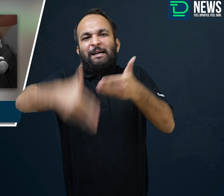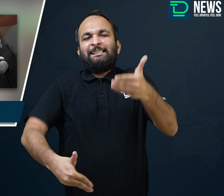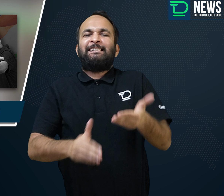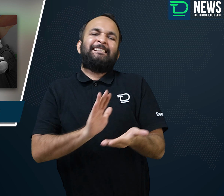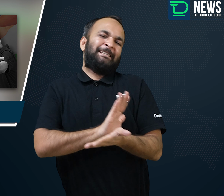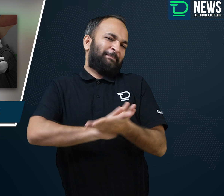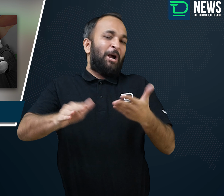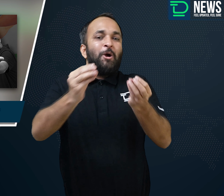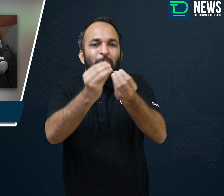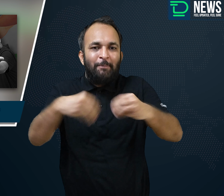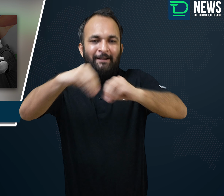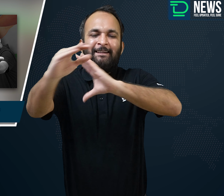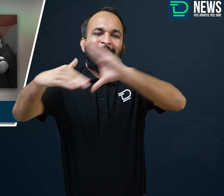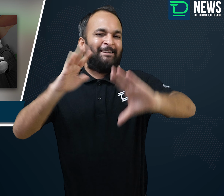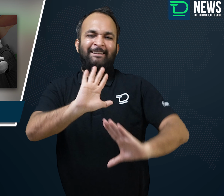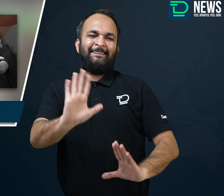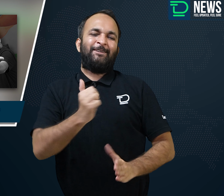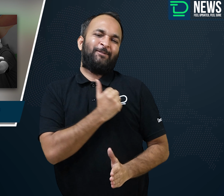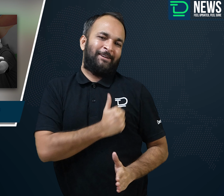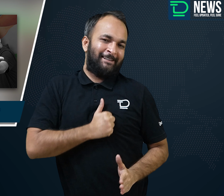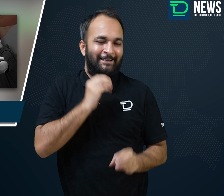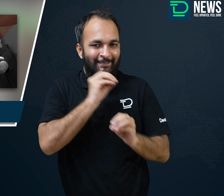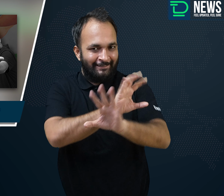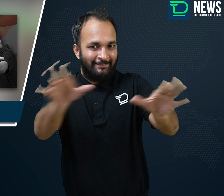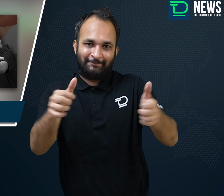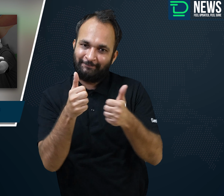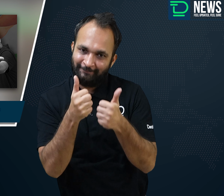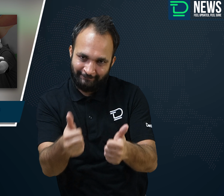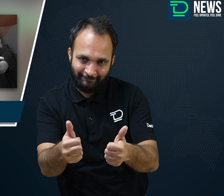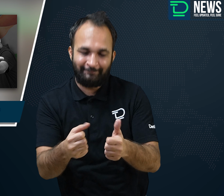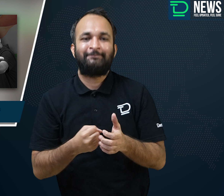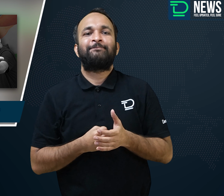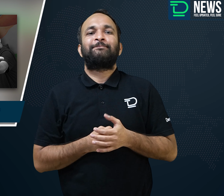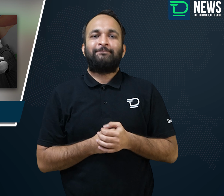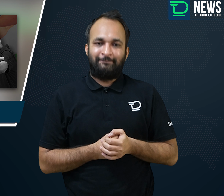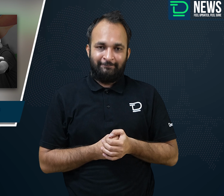We apologize, but the video submission deadline is over.